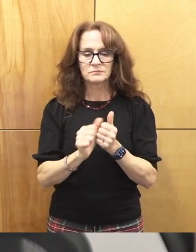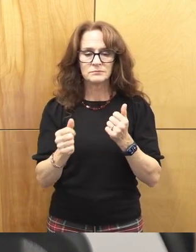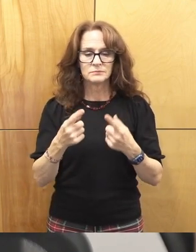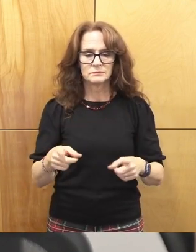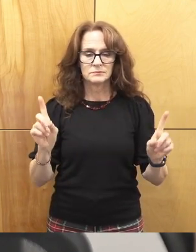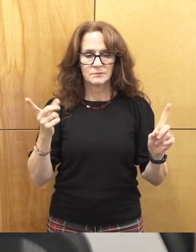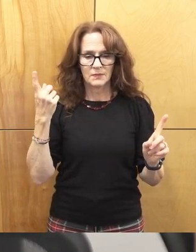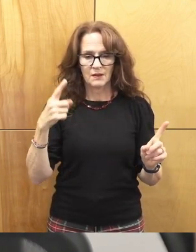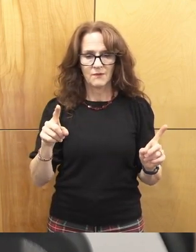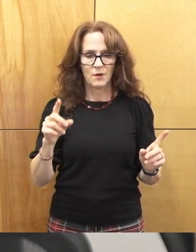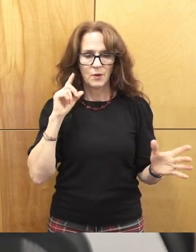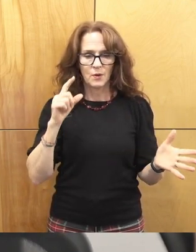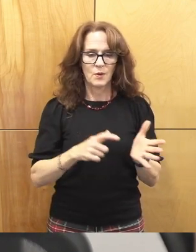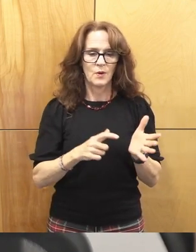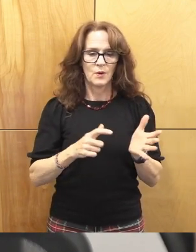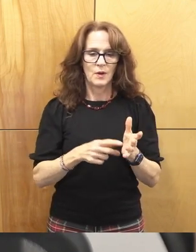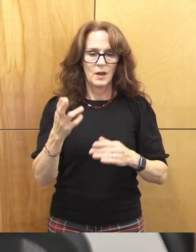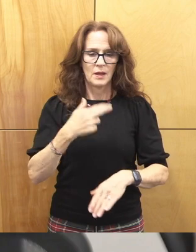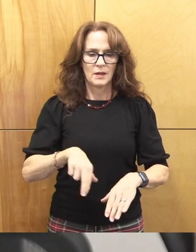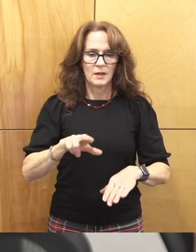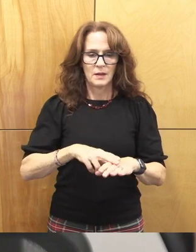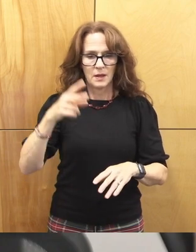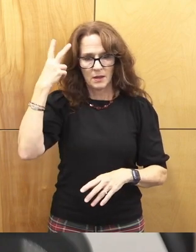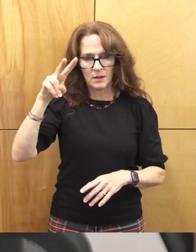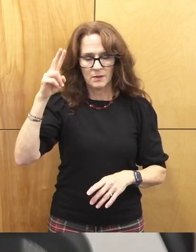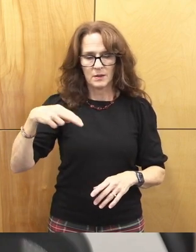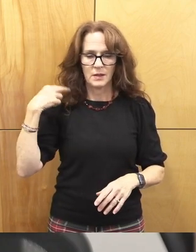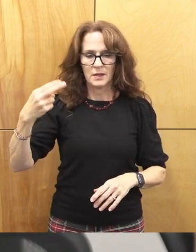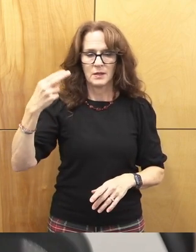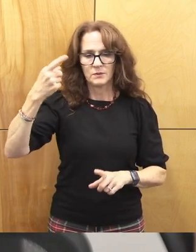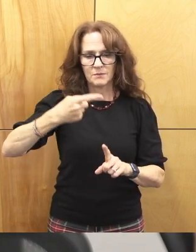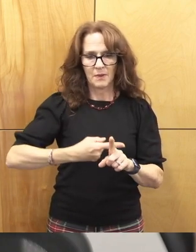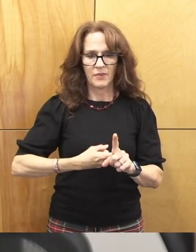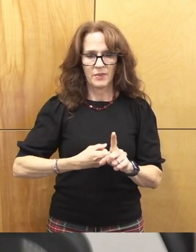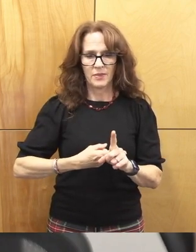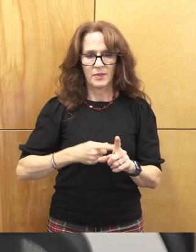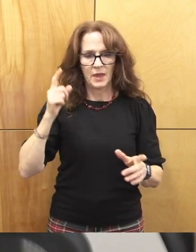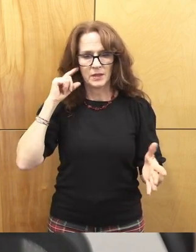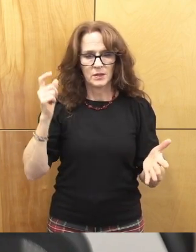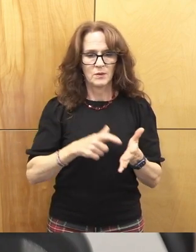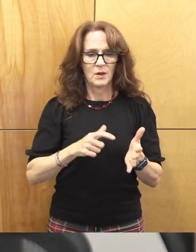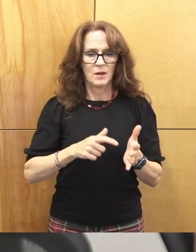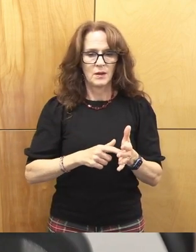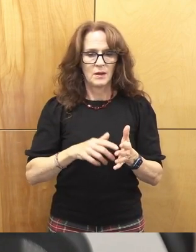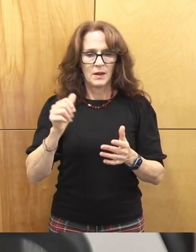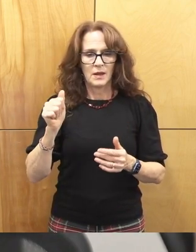for recognizing National Hispanic Heritage Month. And to recognize this, ASB has partnered